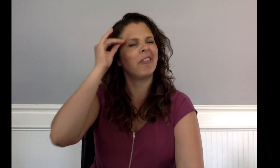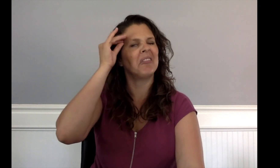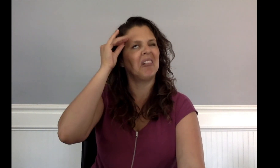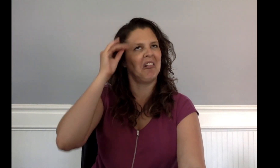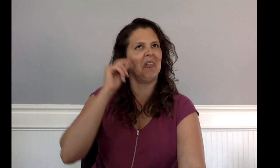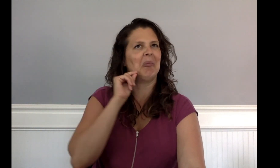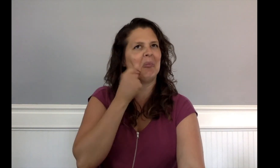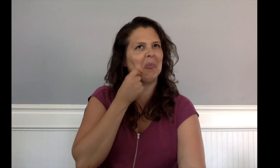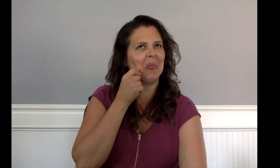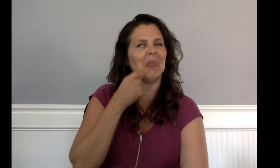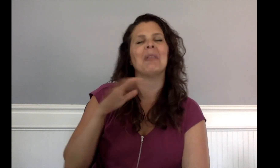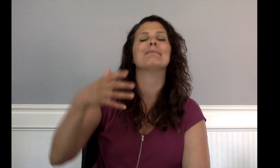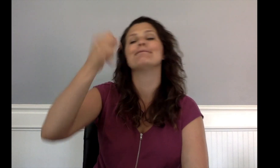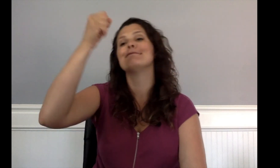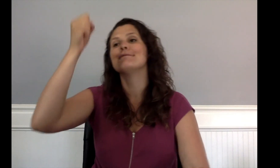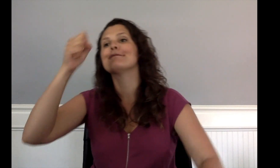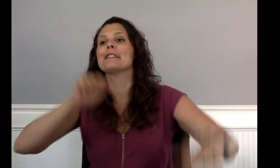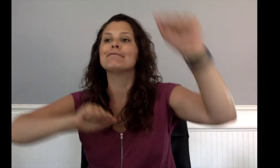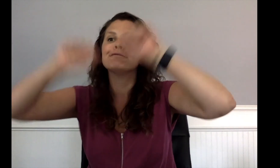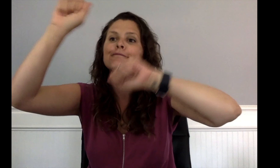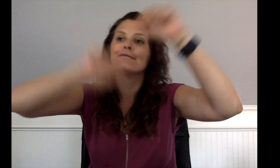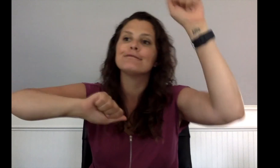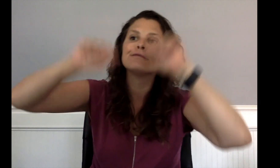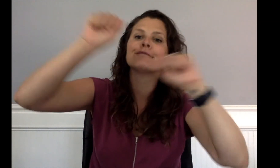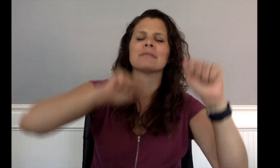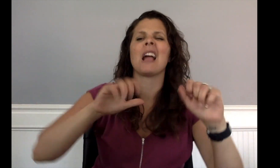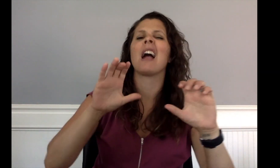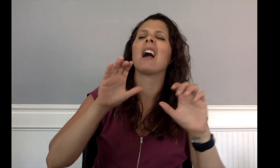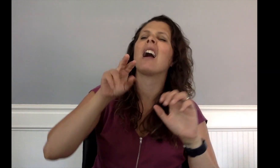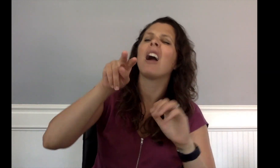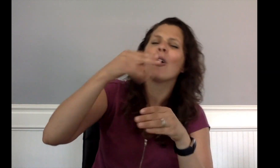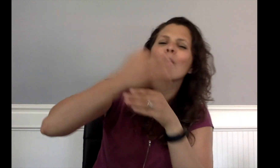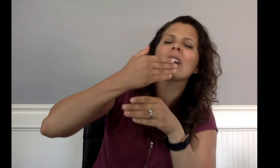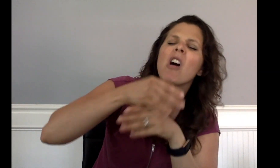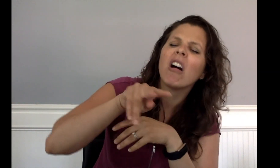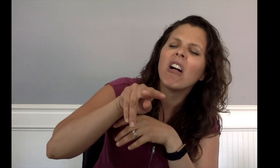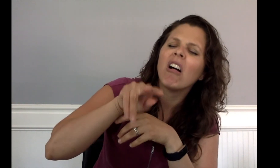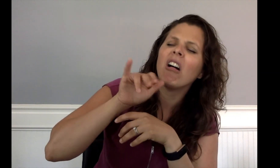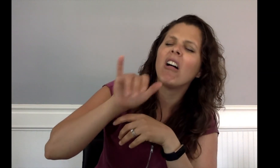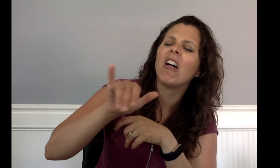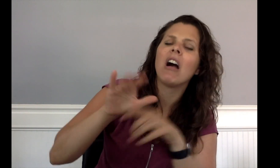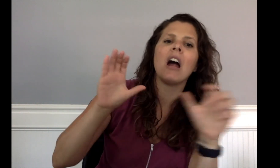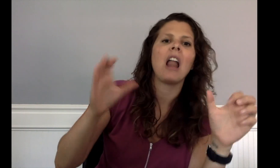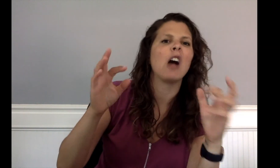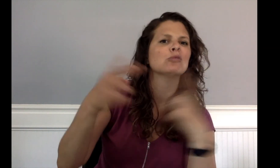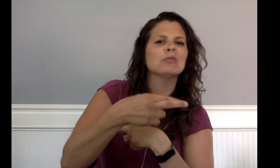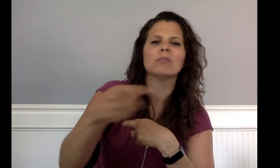as he absorbed this new information. The classroom